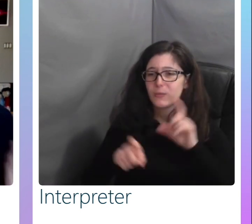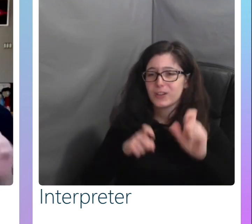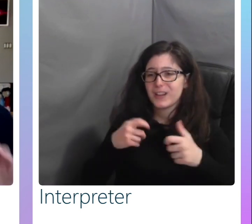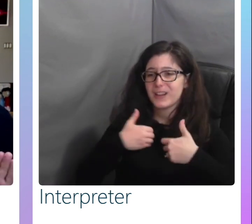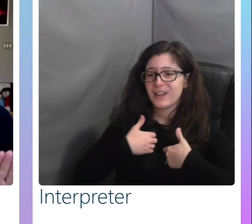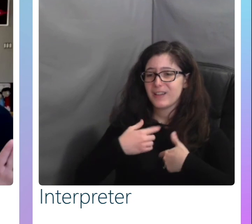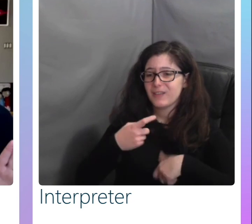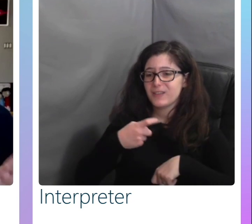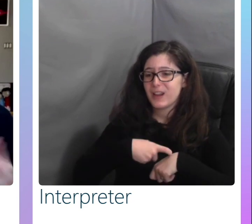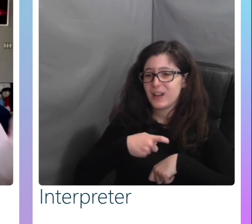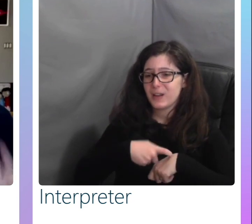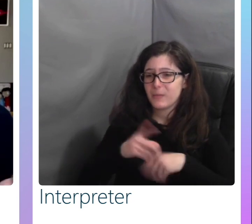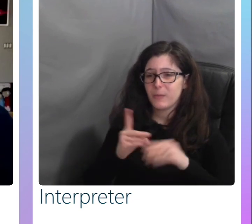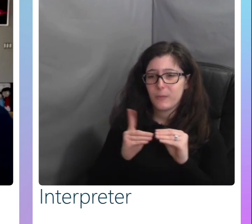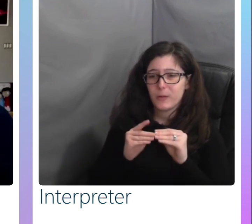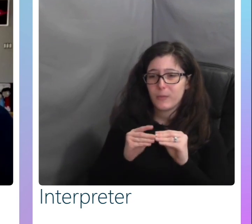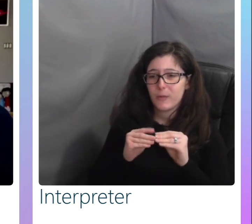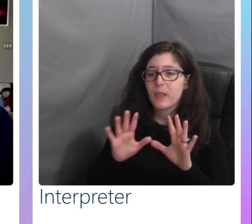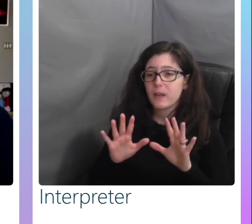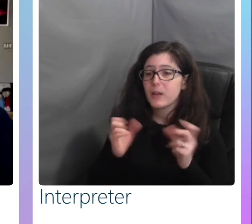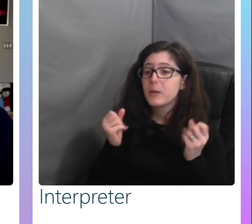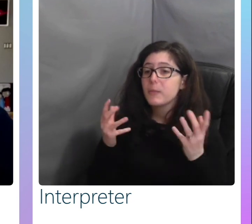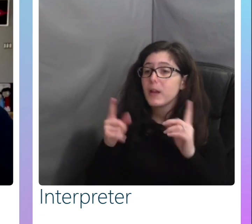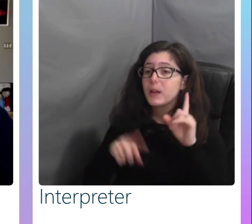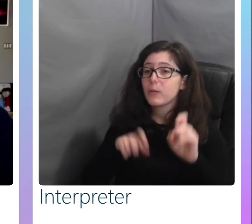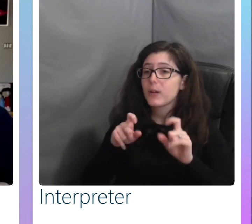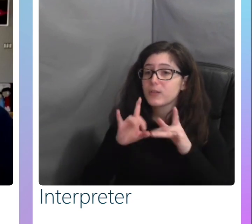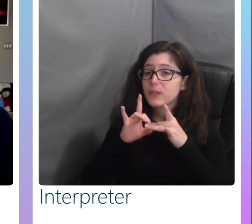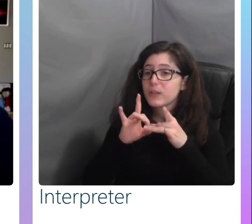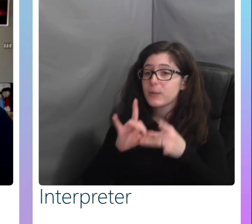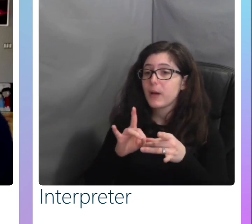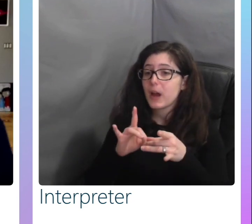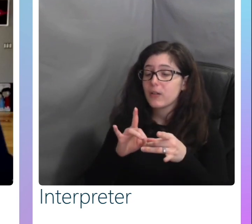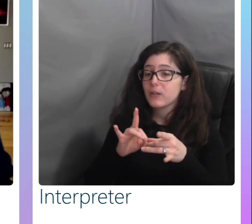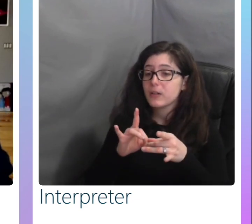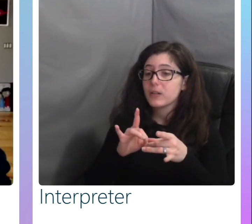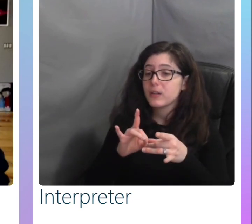well, actually, there's been a lot of questions about if your materials will be available?